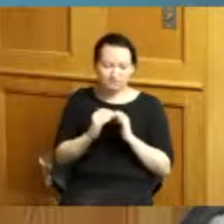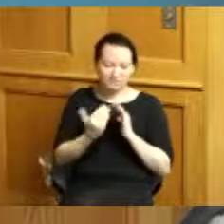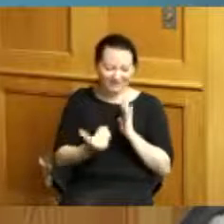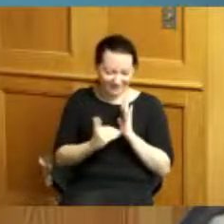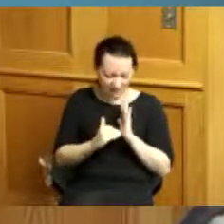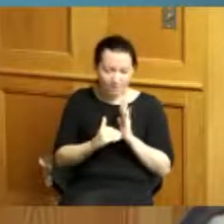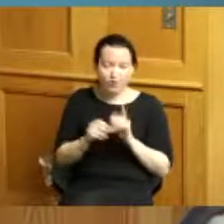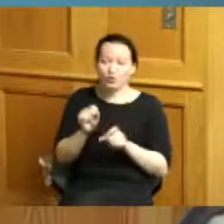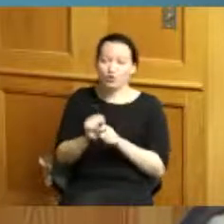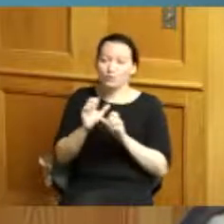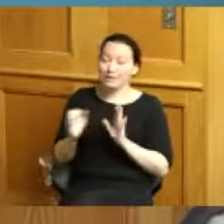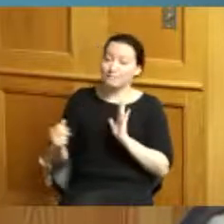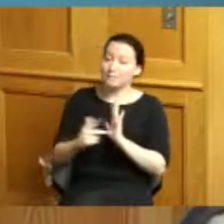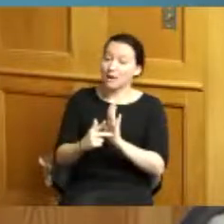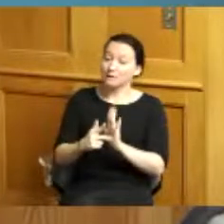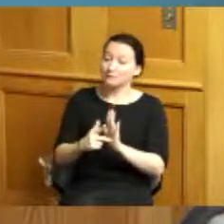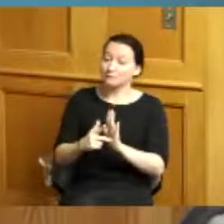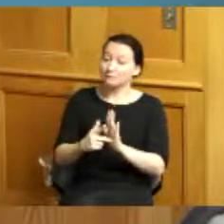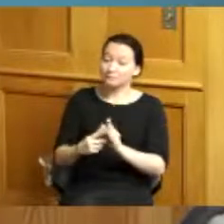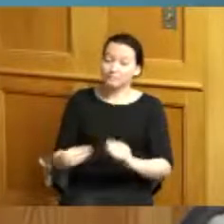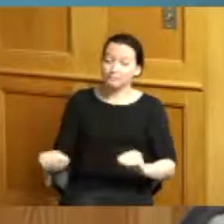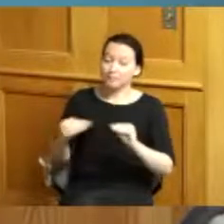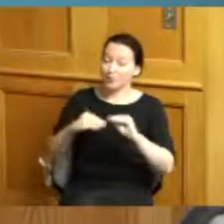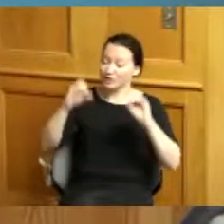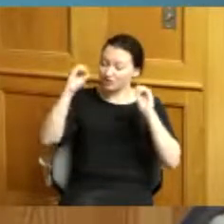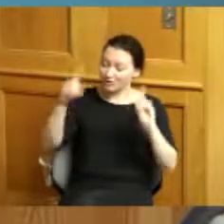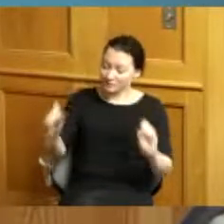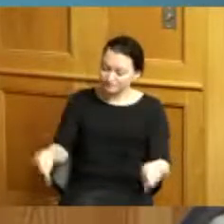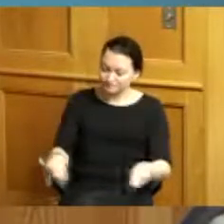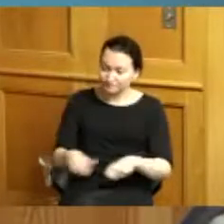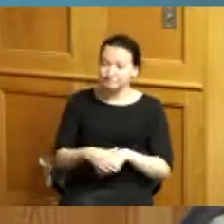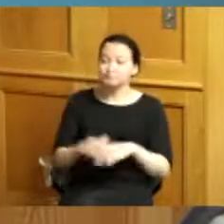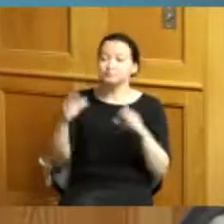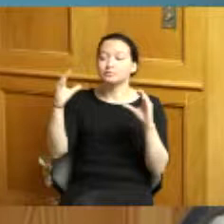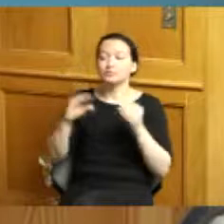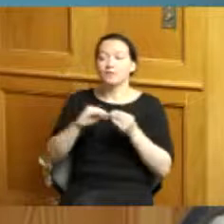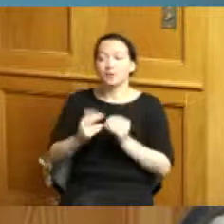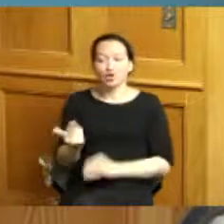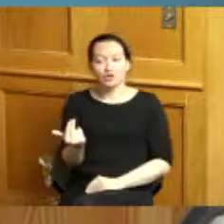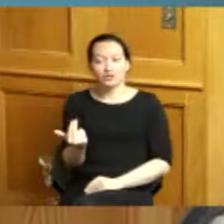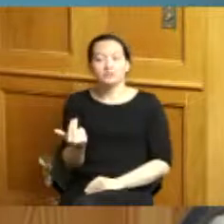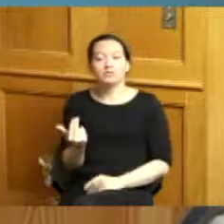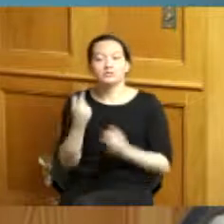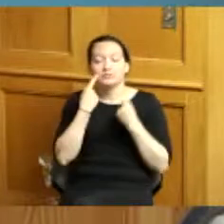our employees can go back and get more education item number 13 is a resolution authorizing the